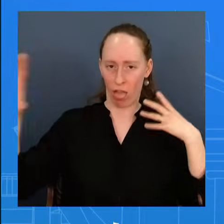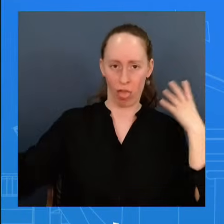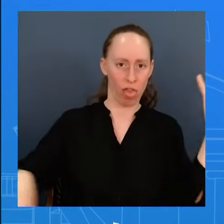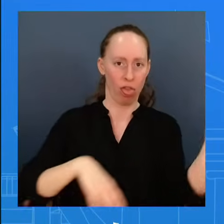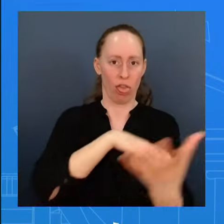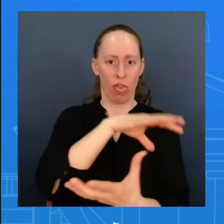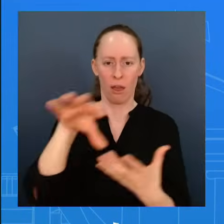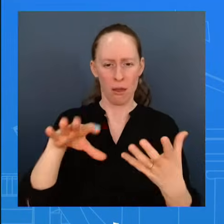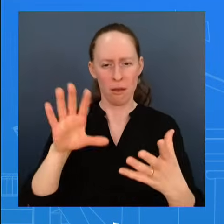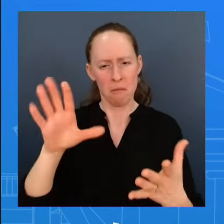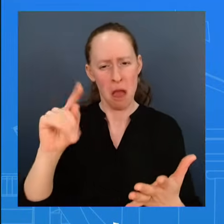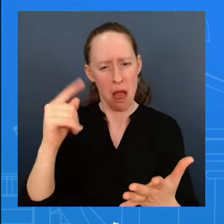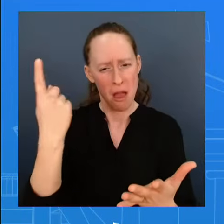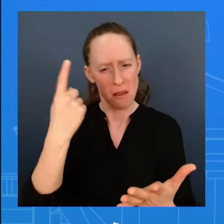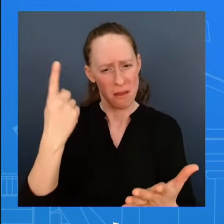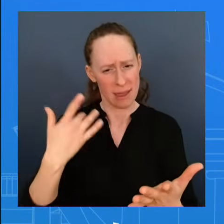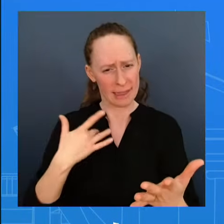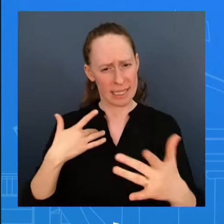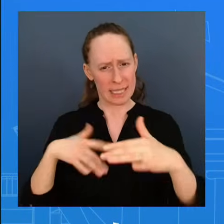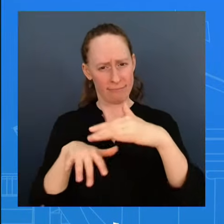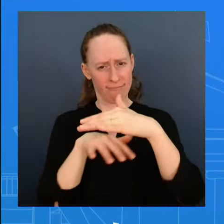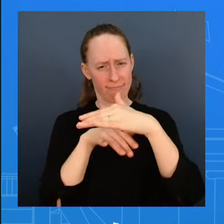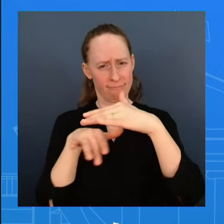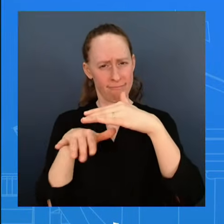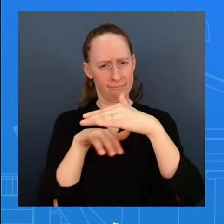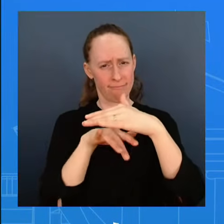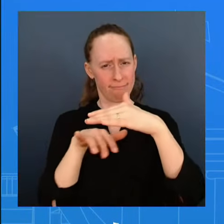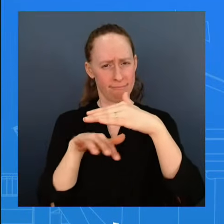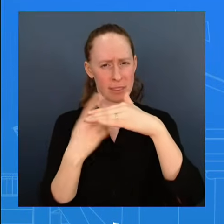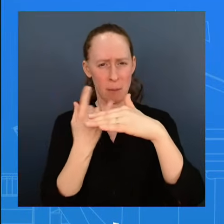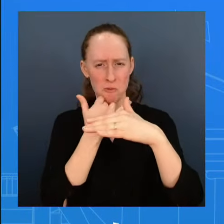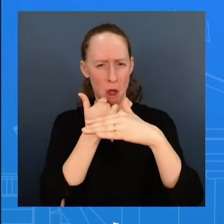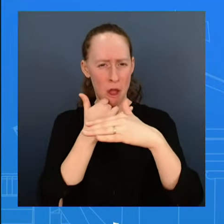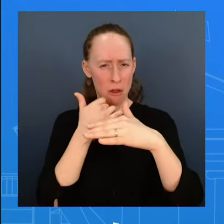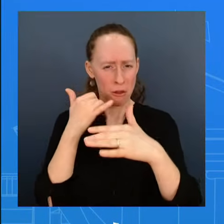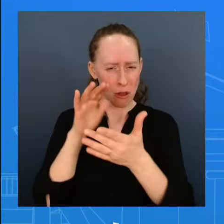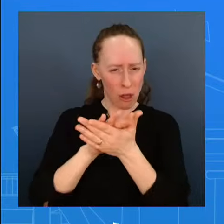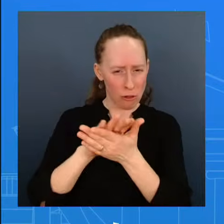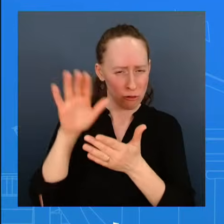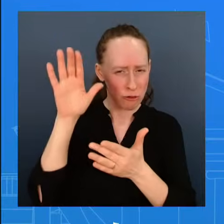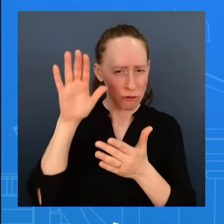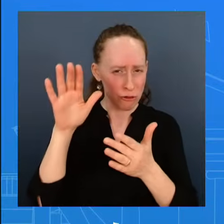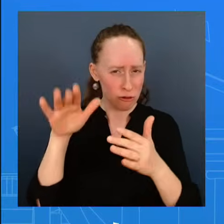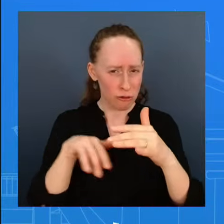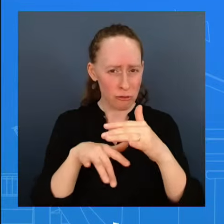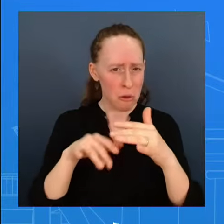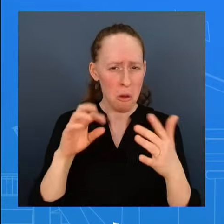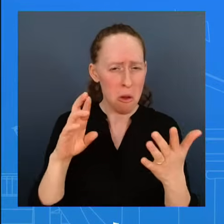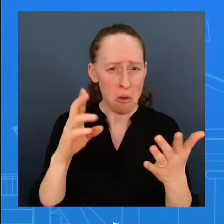And I've been -- and you said it in your question to me. It is a small percentage of students who are causing this disruption.